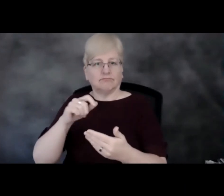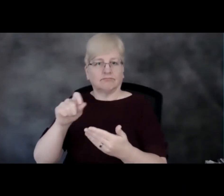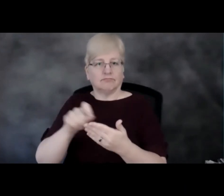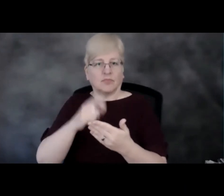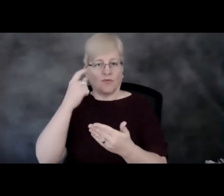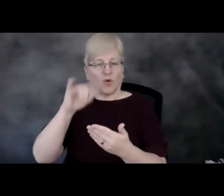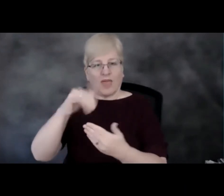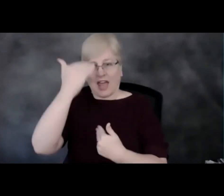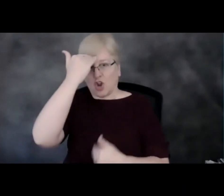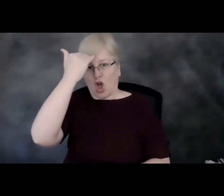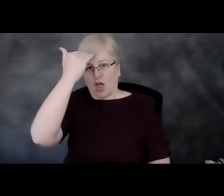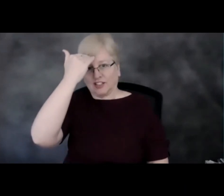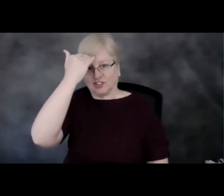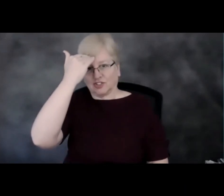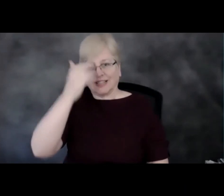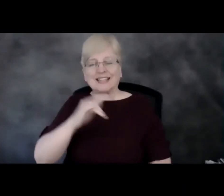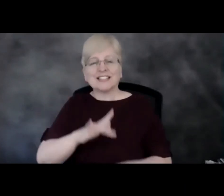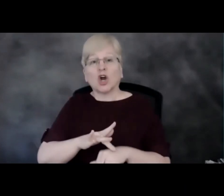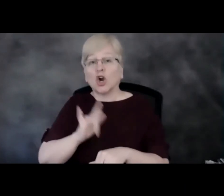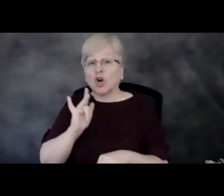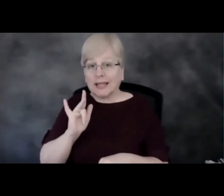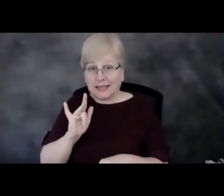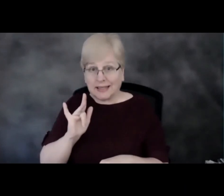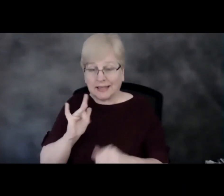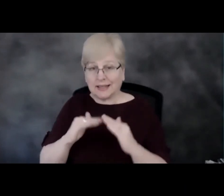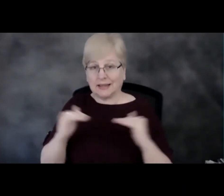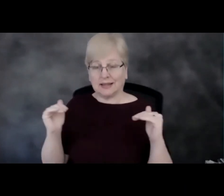is an early product. 17:38:49 is papers at meetings tend to be